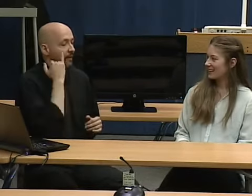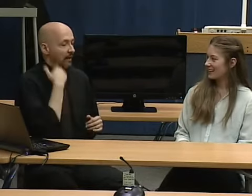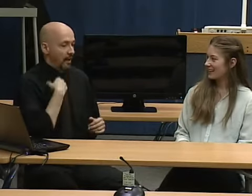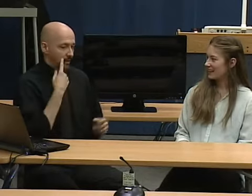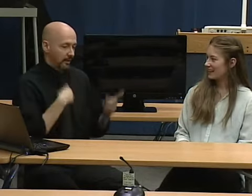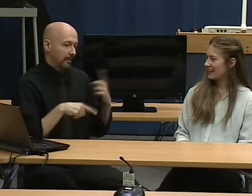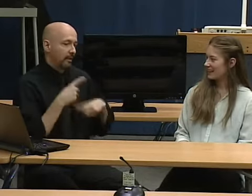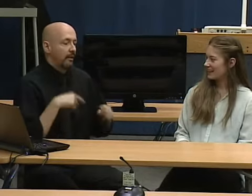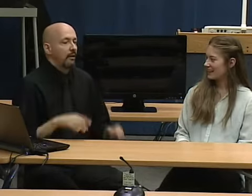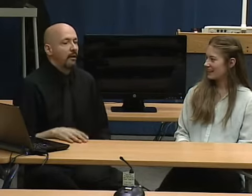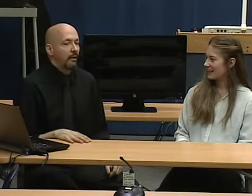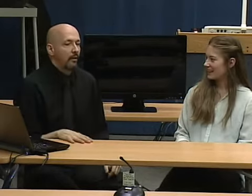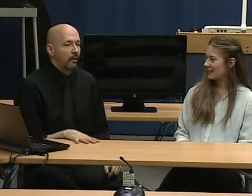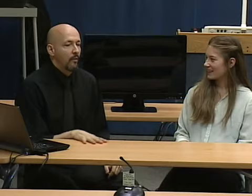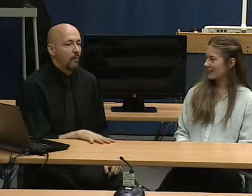If I sign...